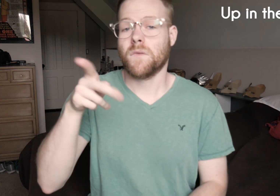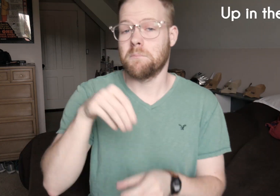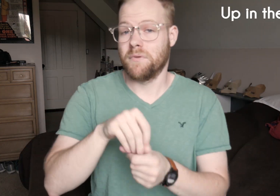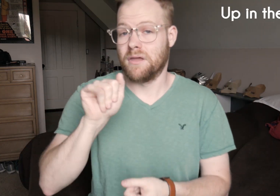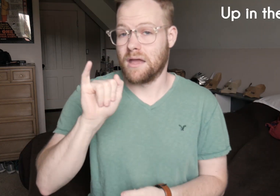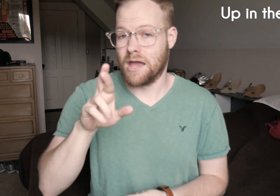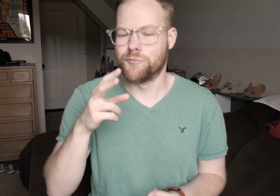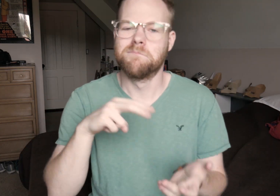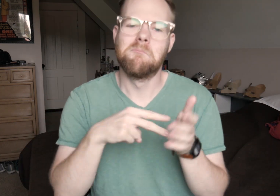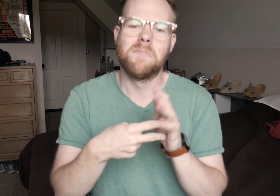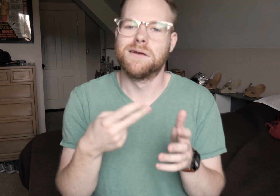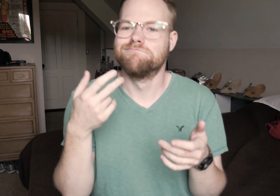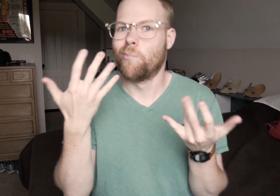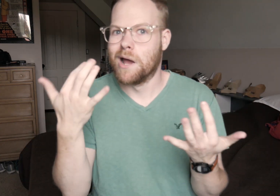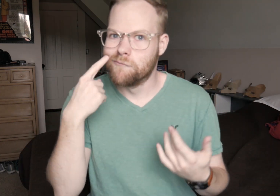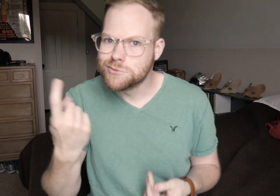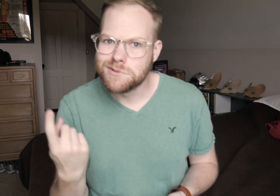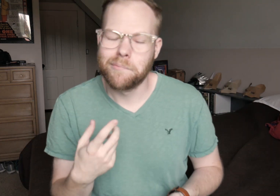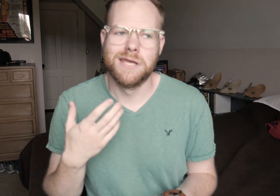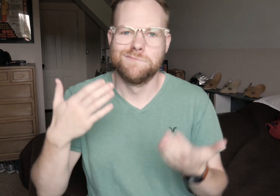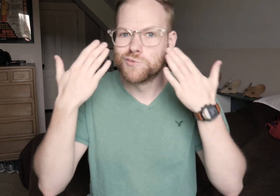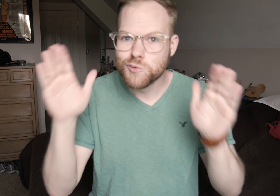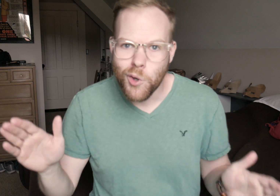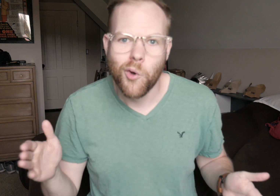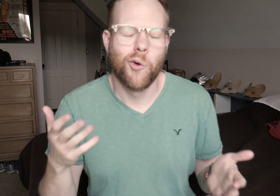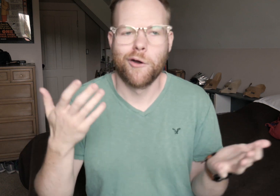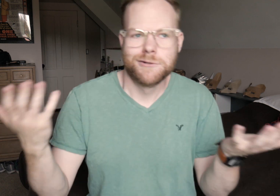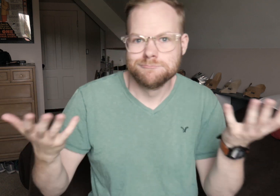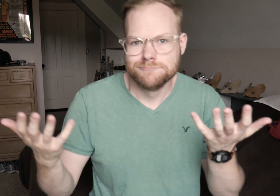Up in the air. It means waiting for something, don't know, etc.